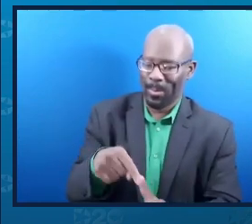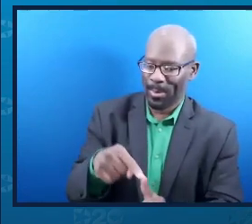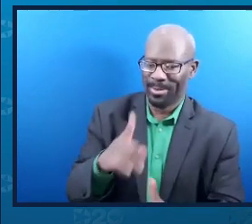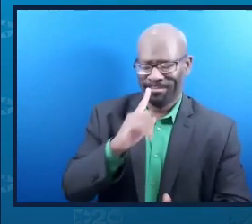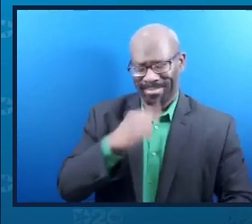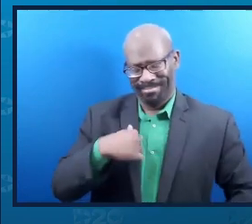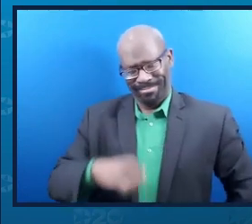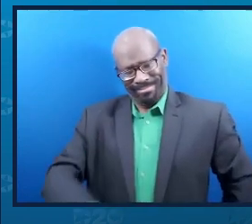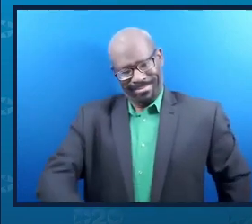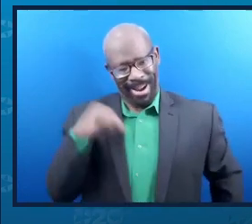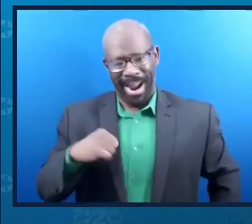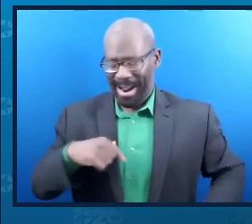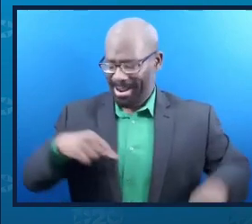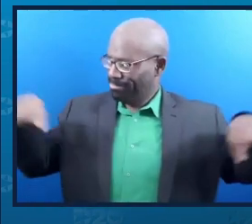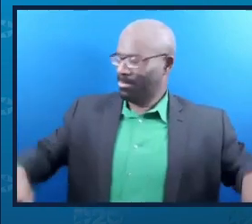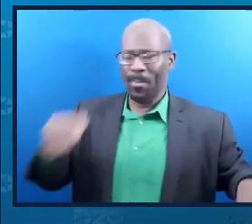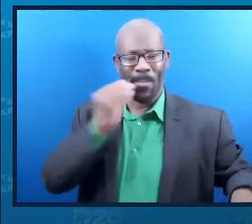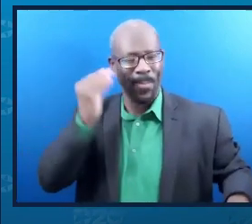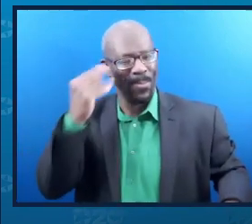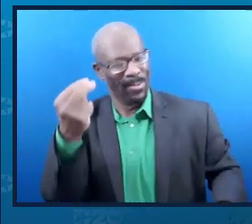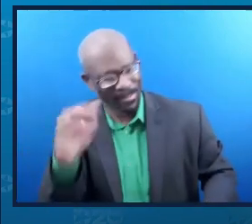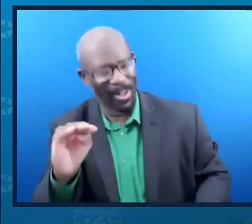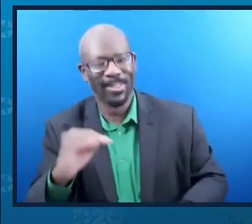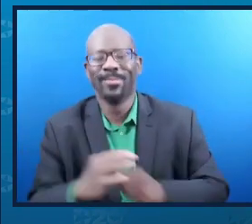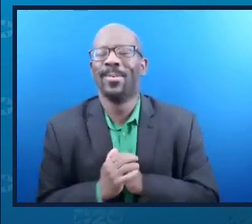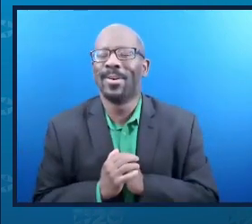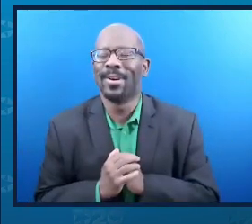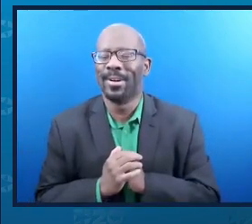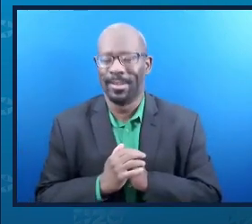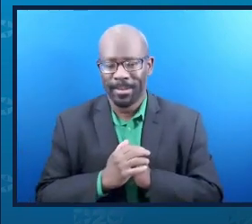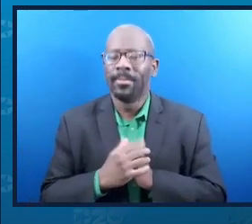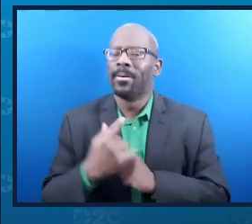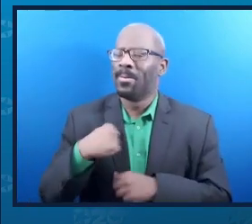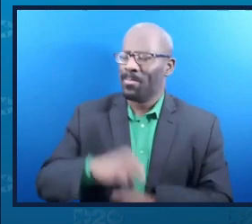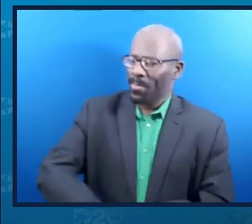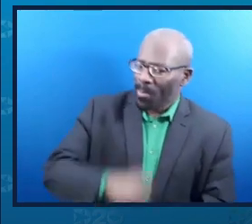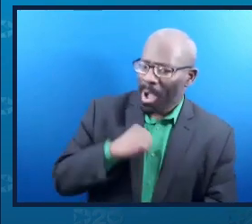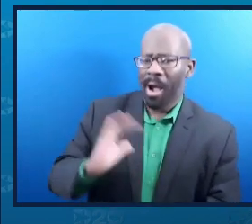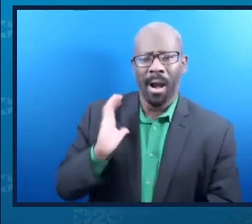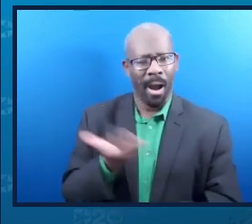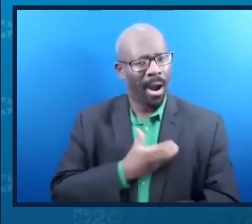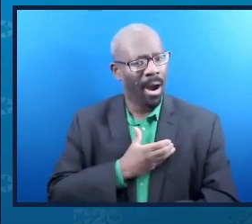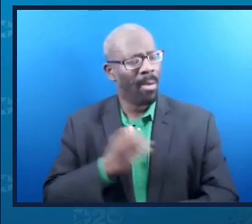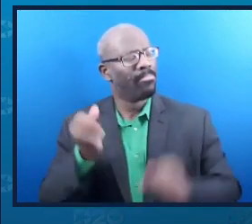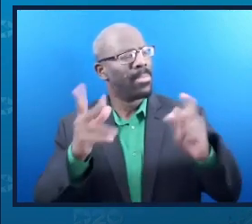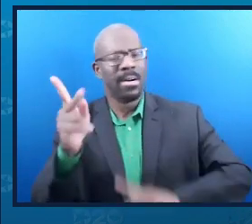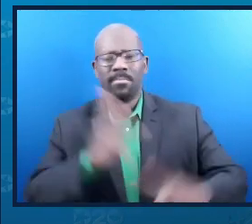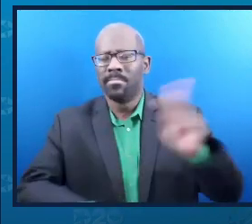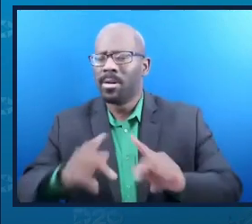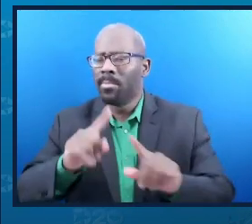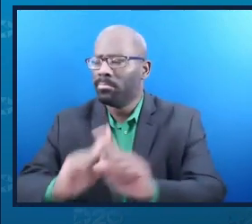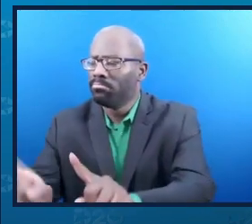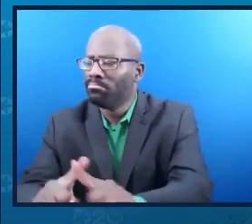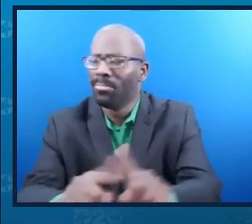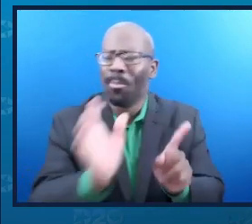NEIGHBORS FROM TAOS TO TRUTH AND CONSEQUENCES, WHO HAVE